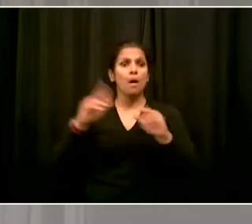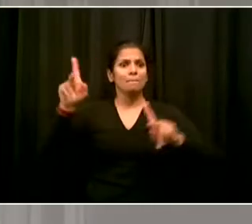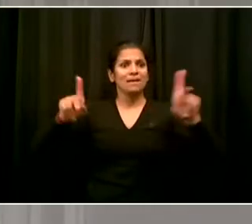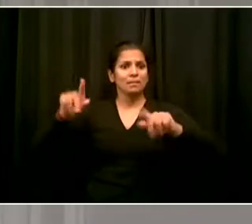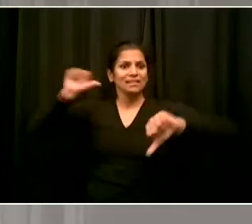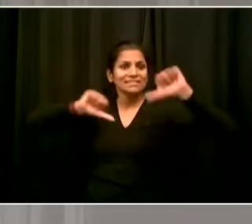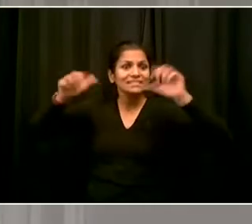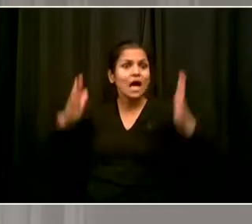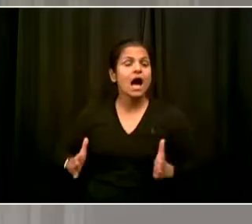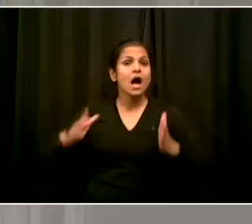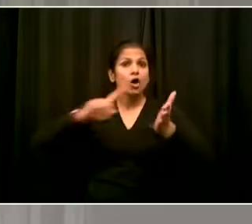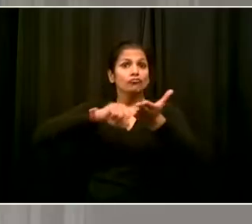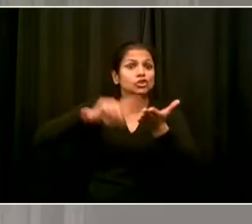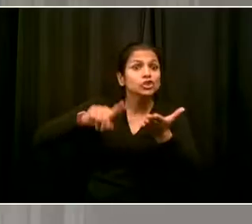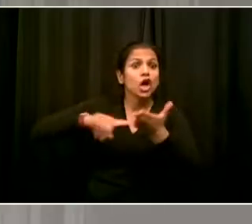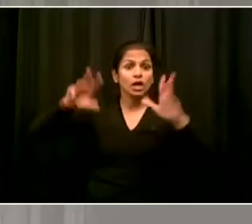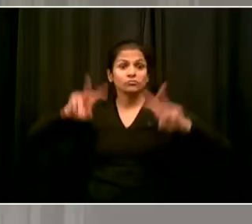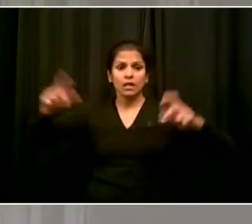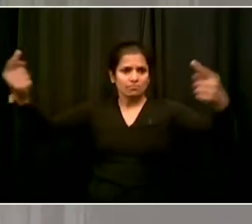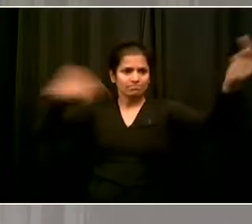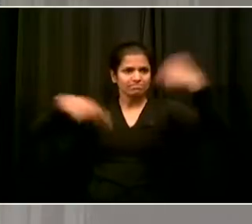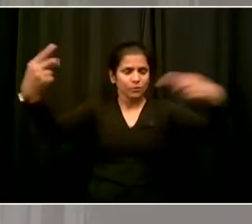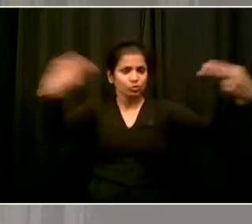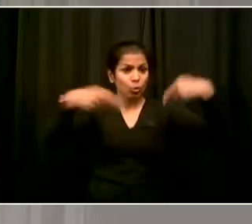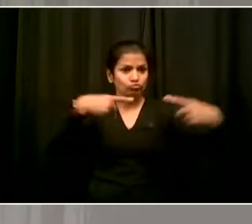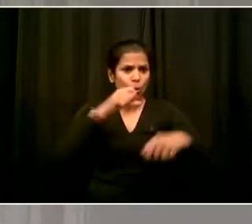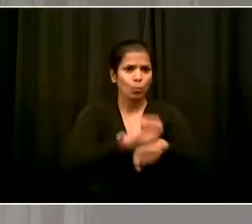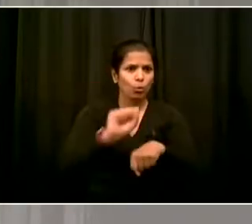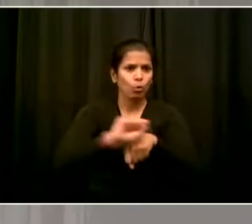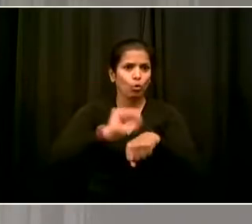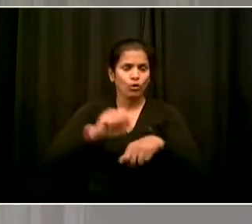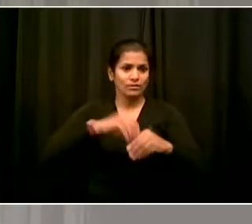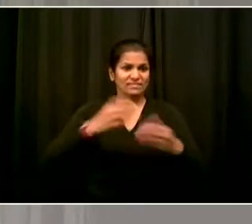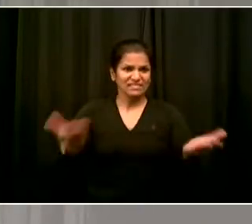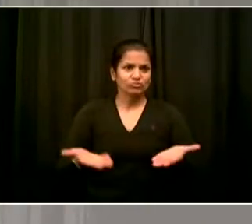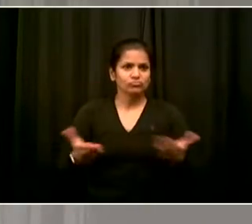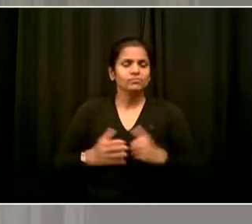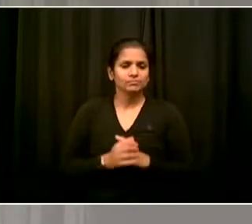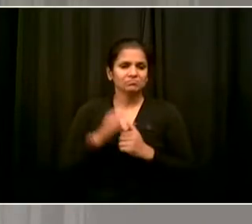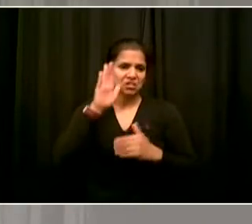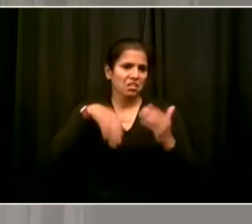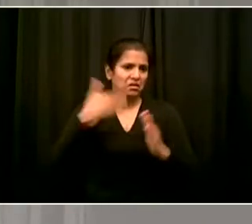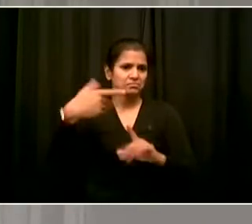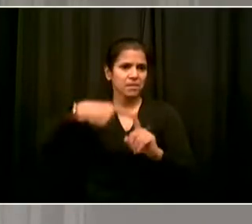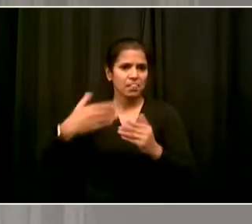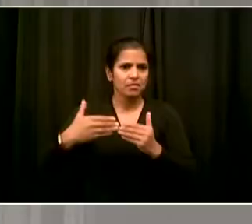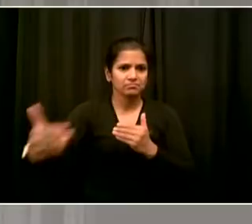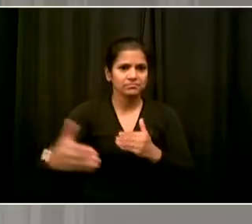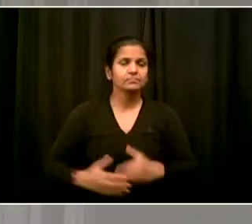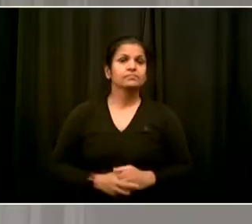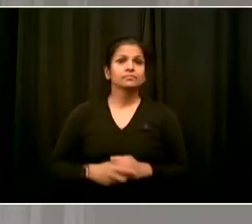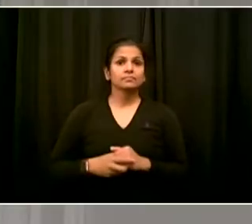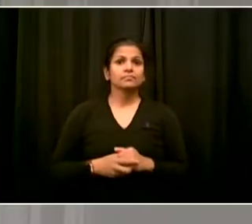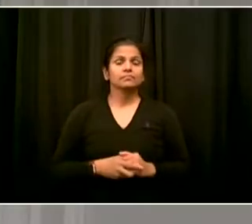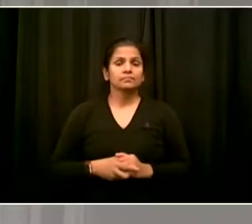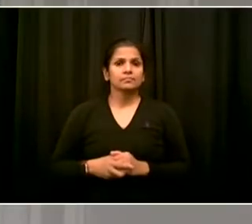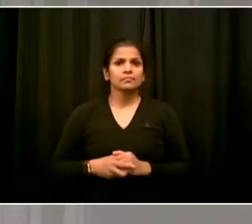AND FOCUS FOR THE INSTITTUTE AND FOR PARTNERS TO OPPERATETE THE INSTITUTETEH SORTLY THEREAFTER WITH A GOAL TO SELECT AN